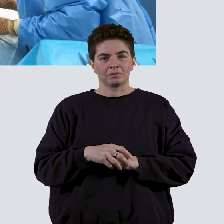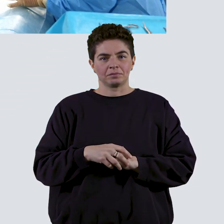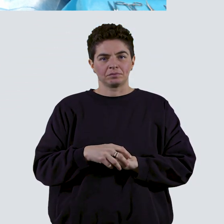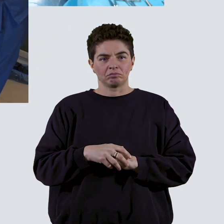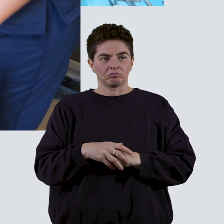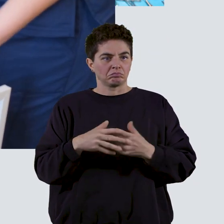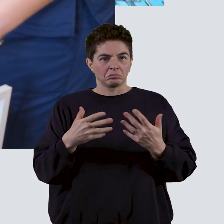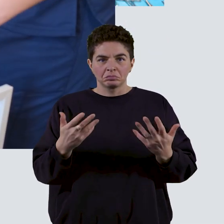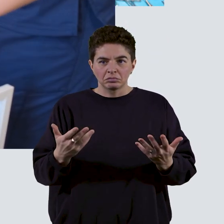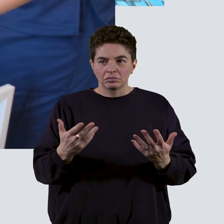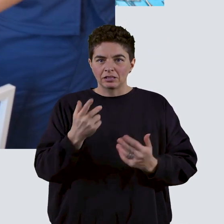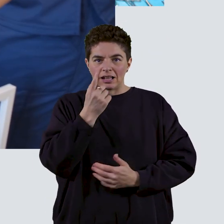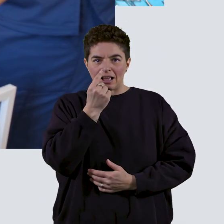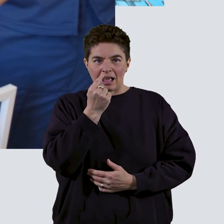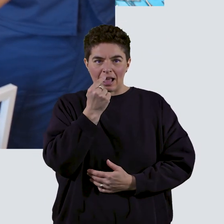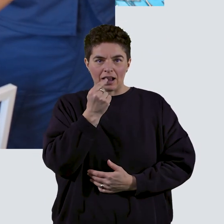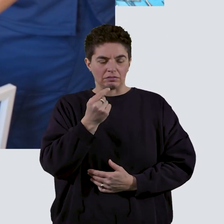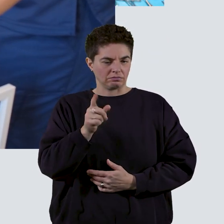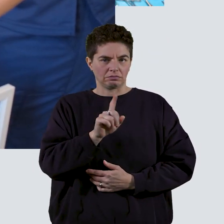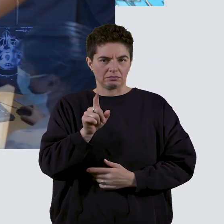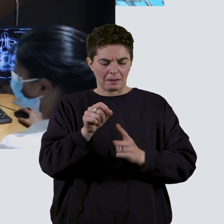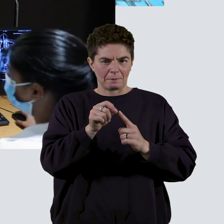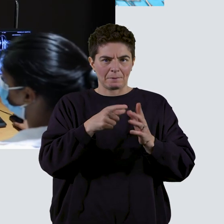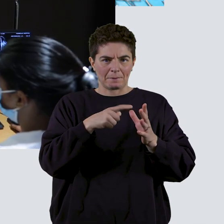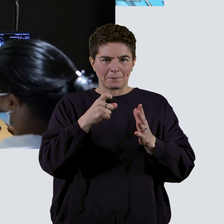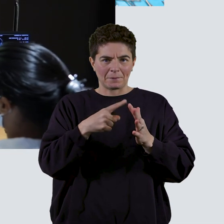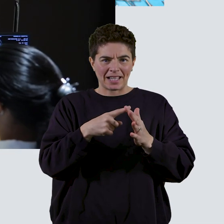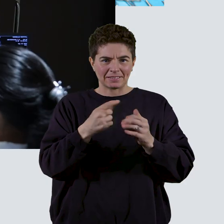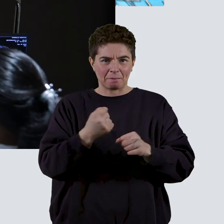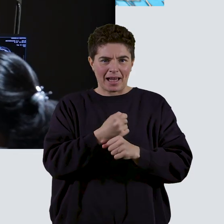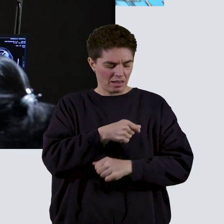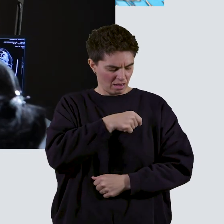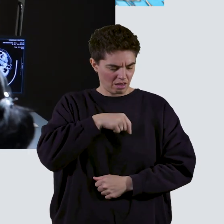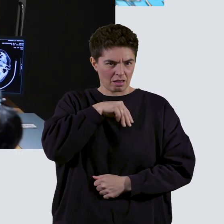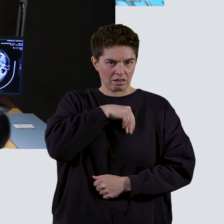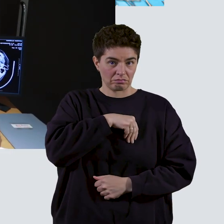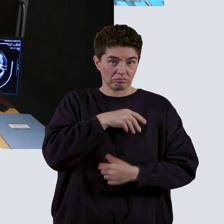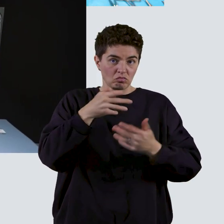It could be something like a pacemaker or a new type of scanner.